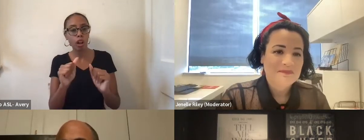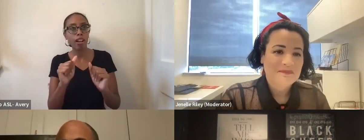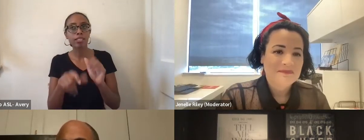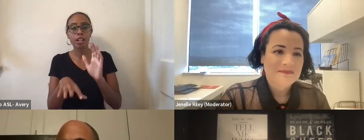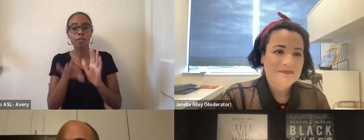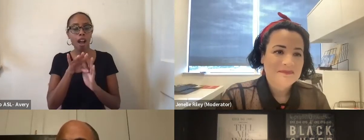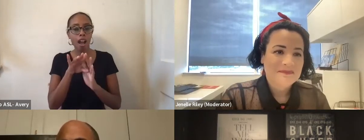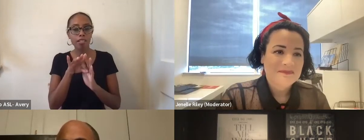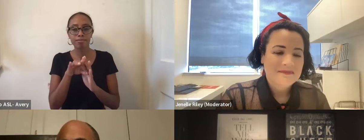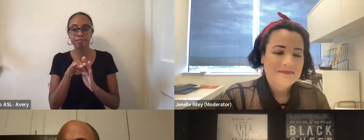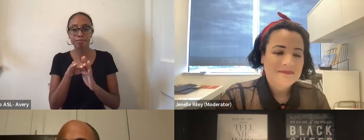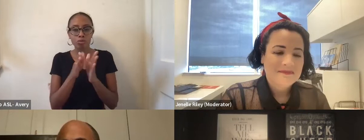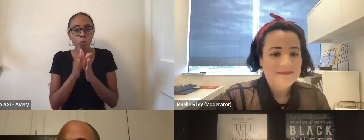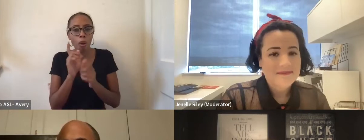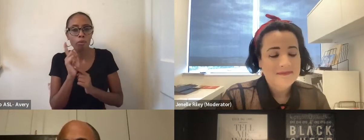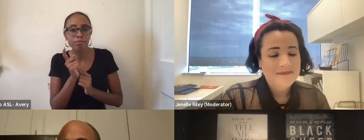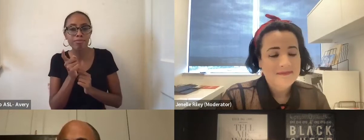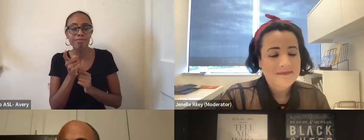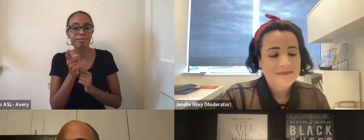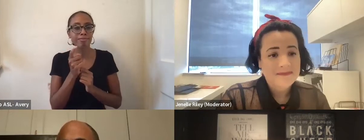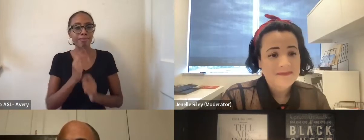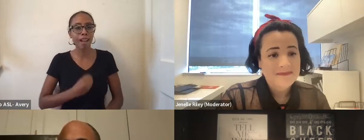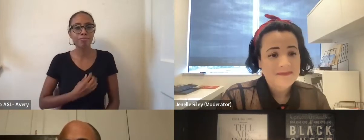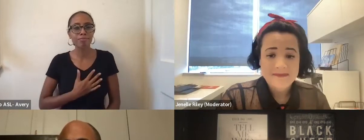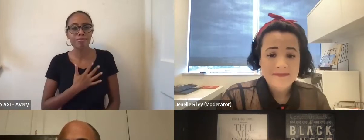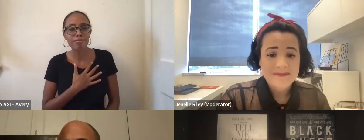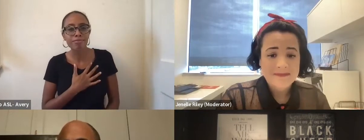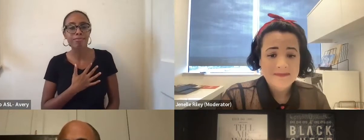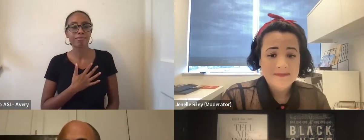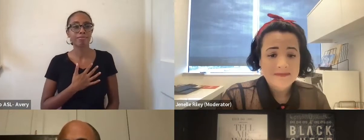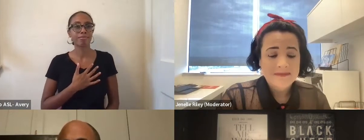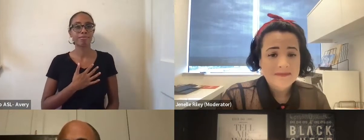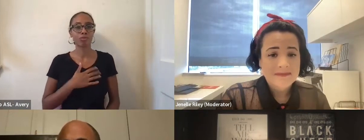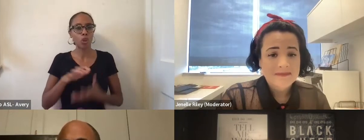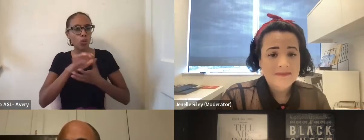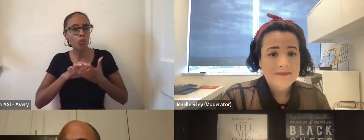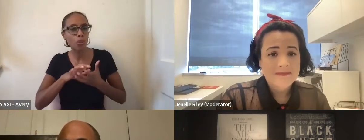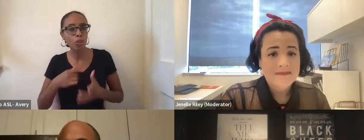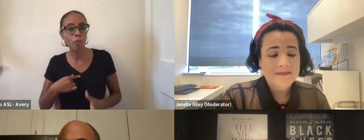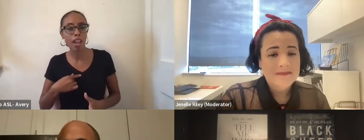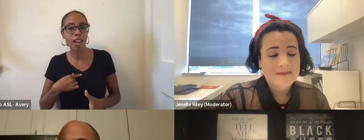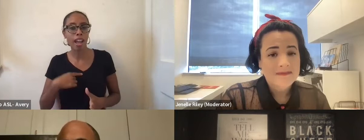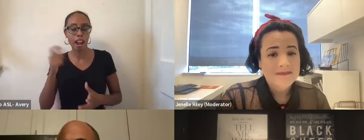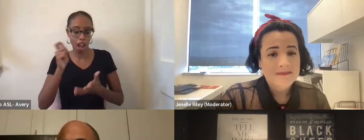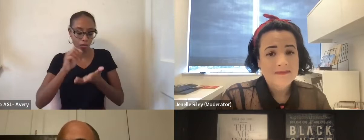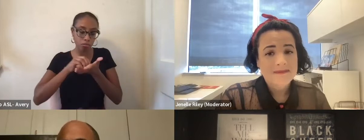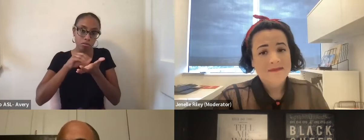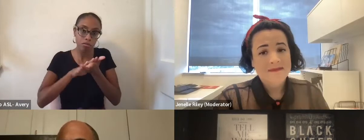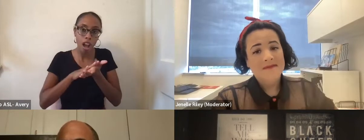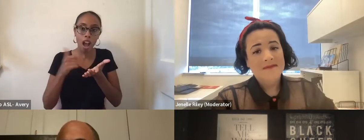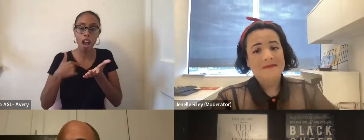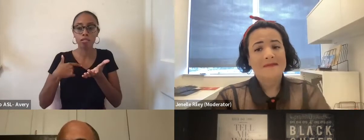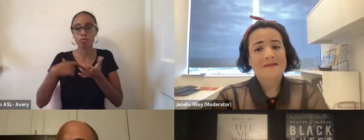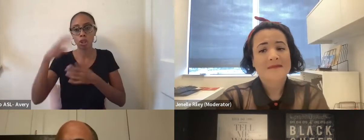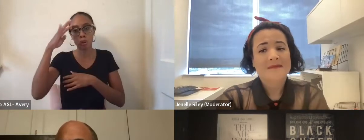And I would mark them up and create these enormous sort of pools, she's select reels that I gave our